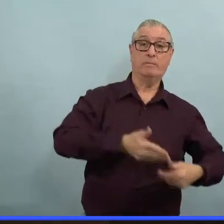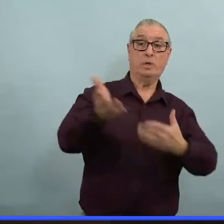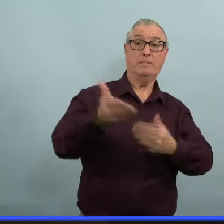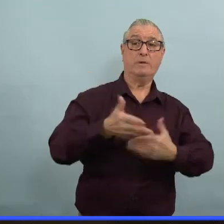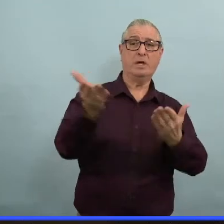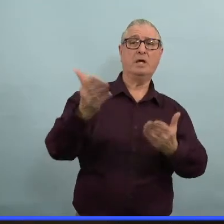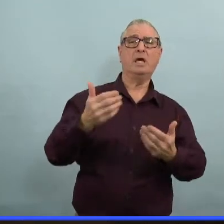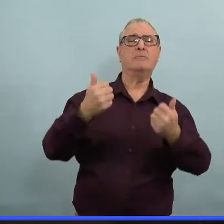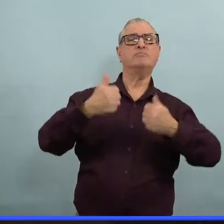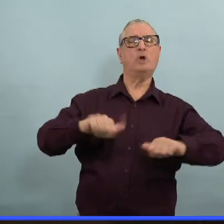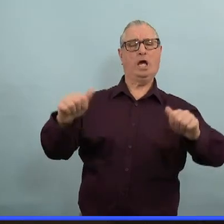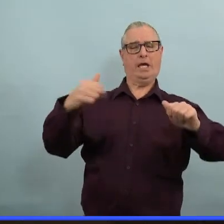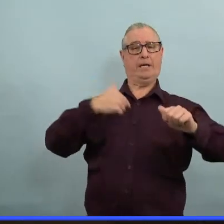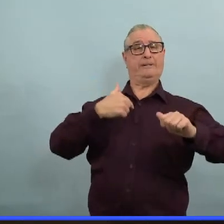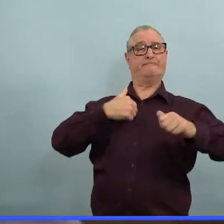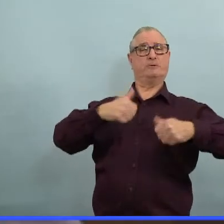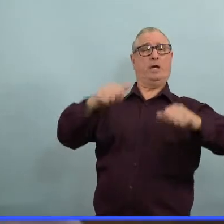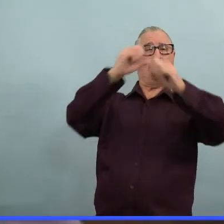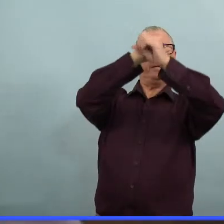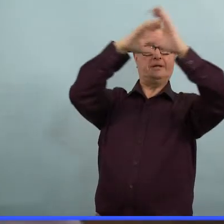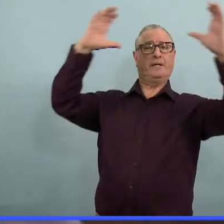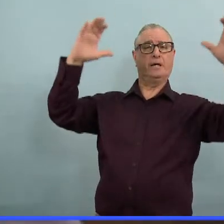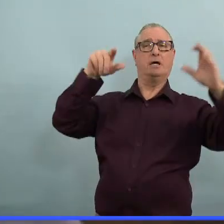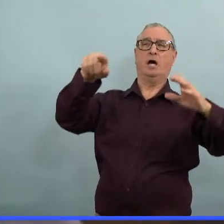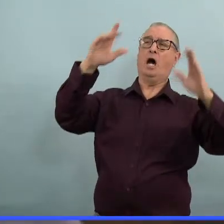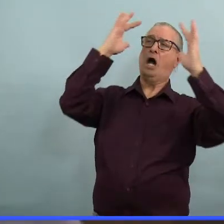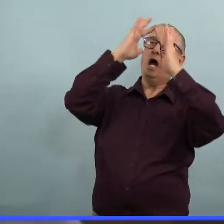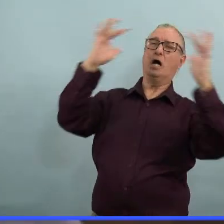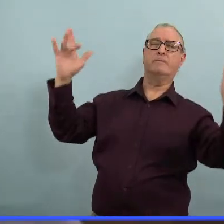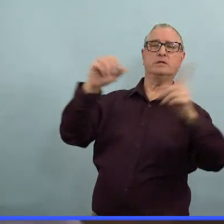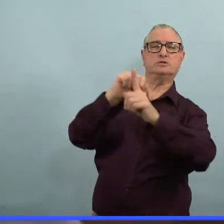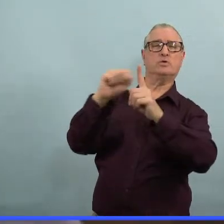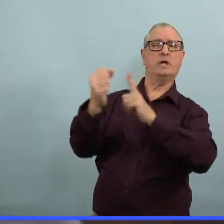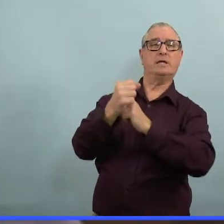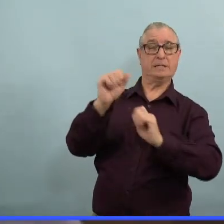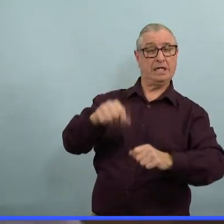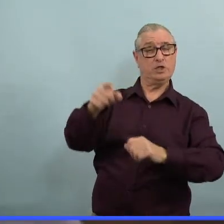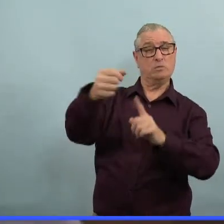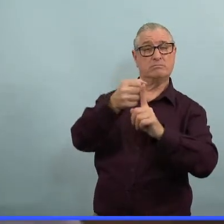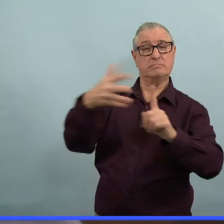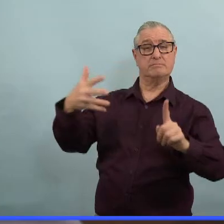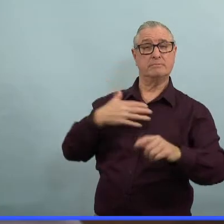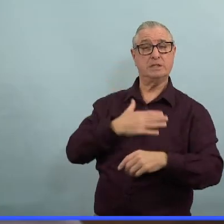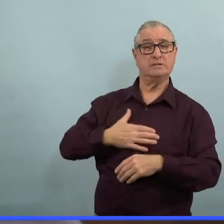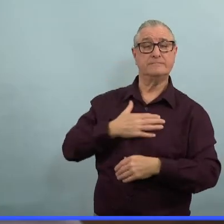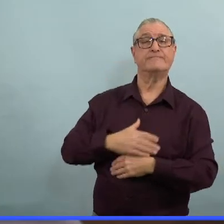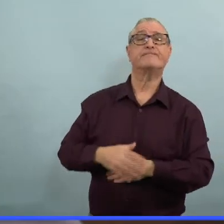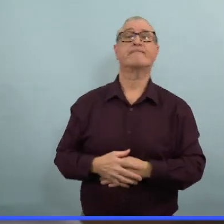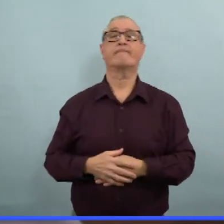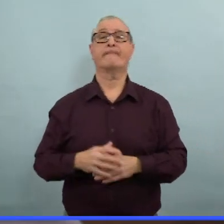more context for people yeah and so i mean it's a good question i i think i'm going to let a shared